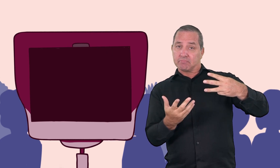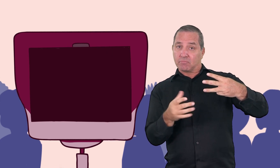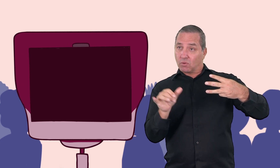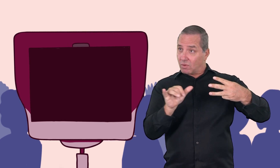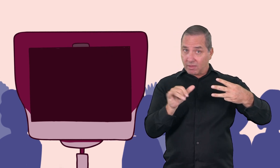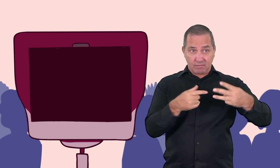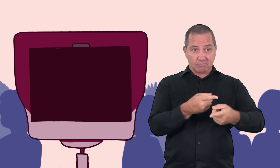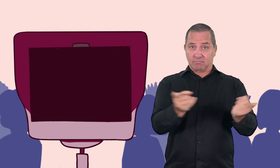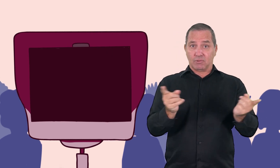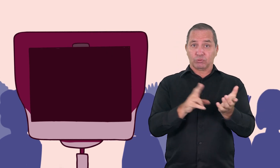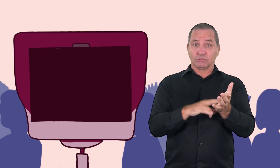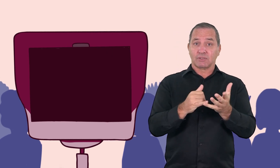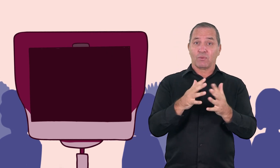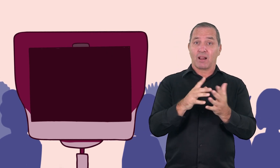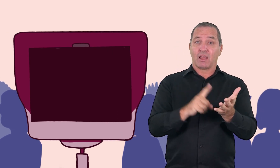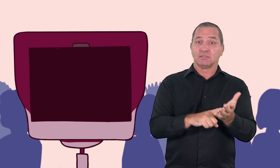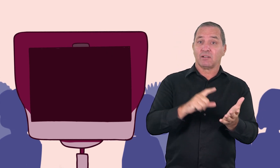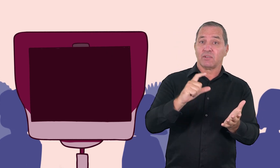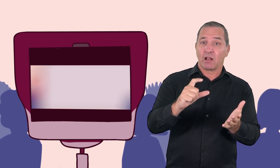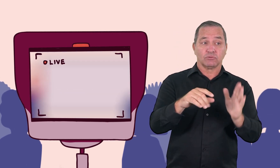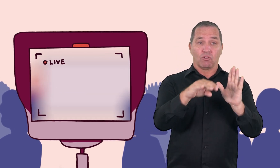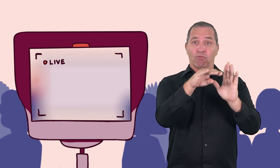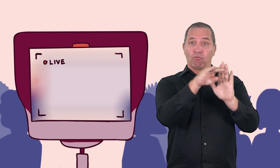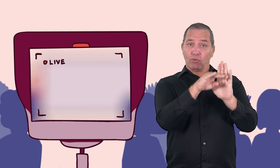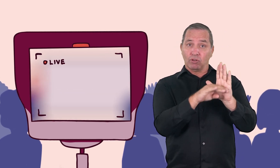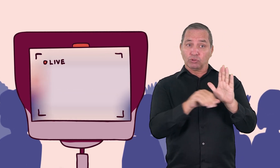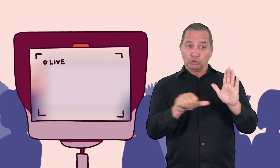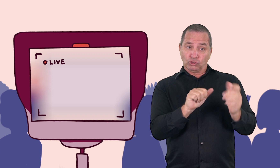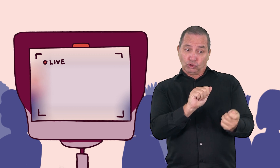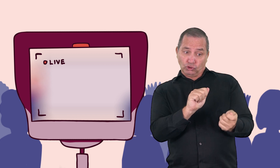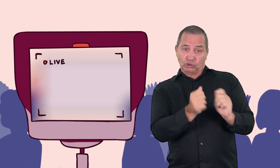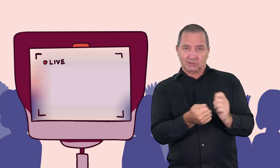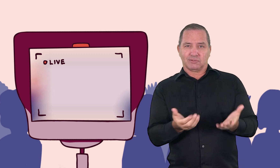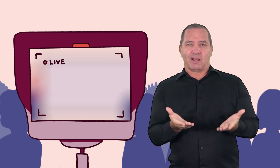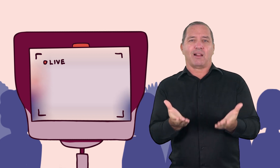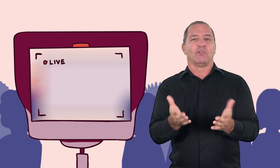whether the rules of the NSW Legislative Council should be changed